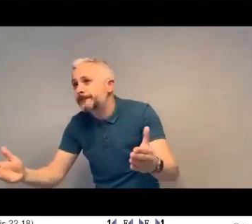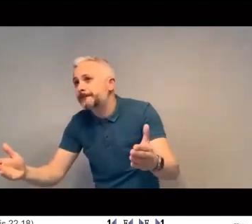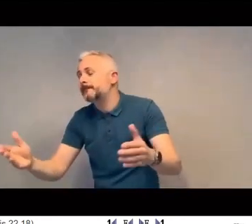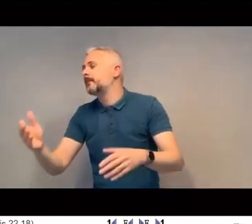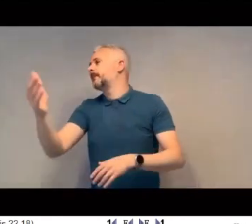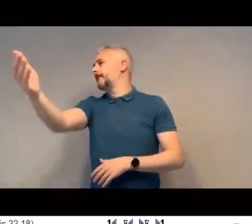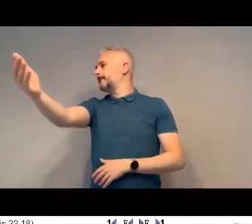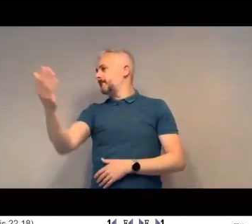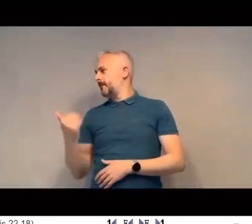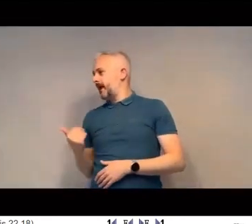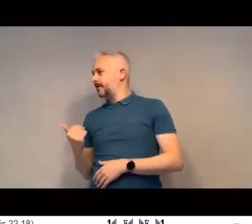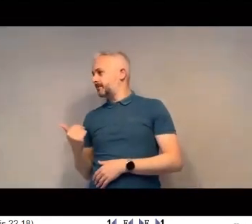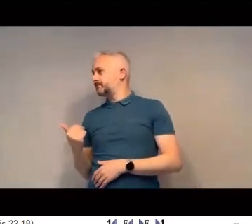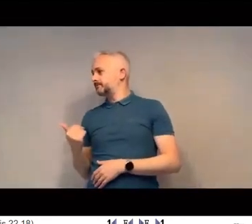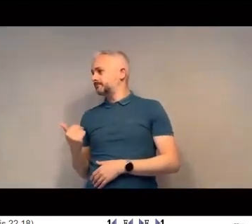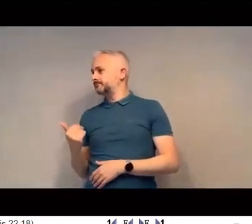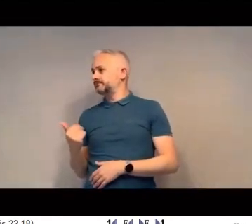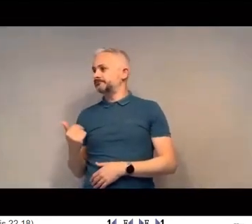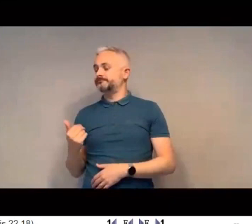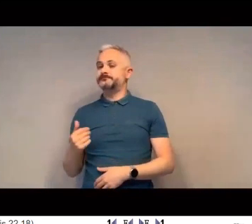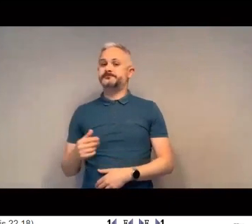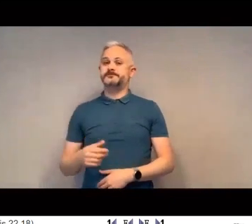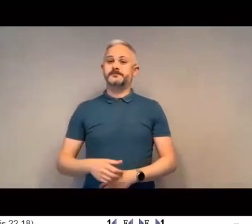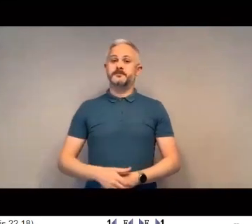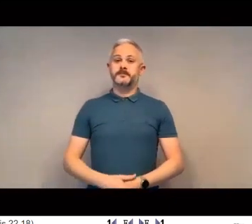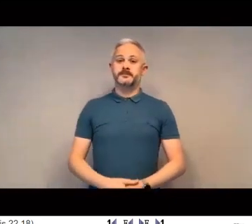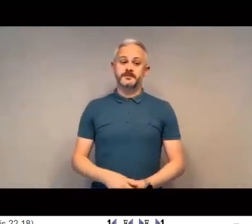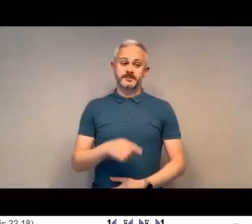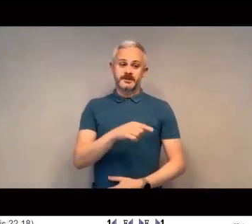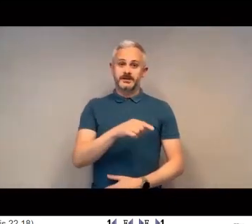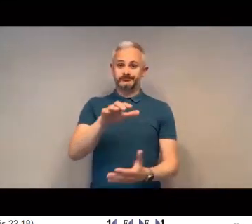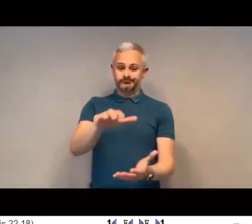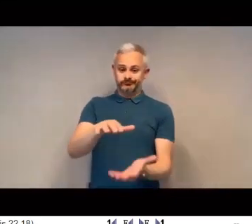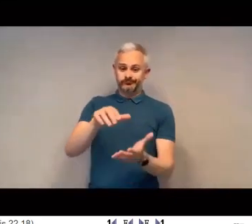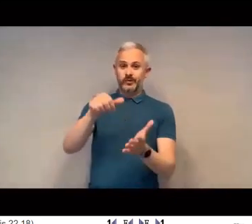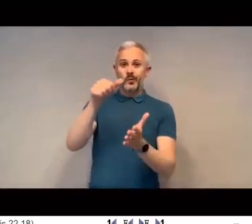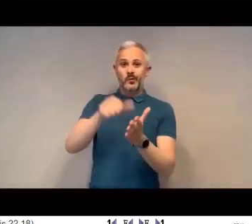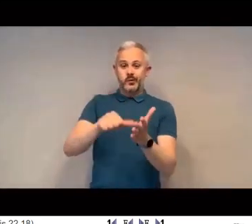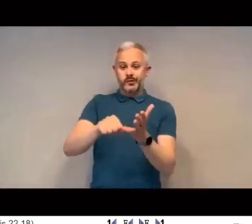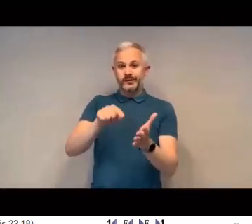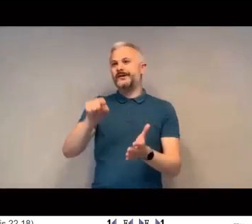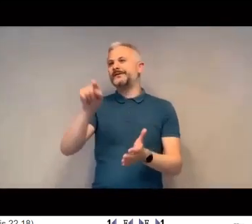so he's talking about how we're going to go over to that place and worship and then we're going to come back again. Its about verse five